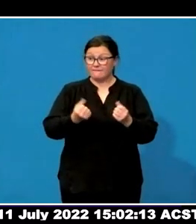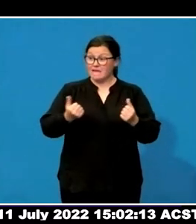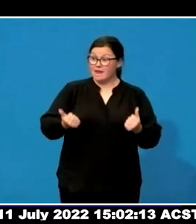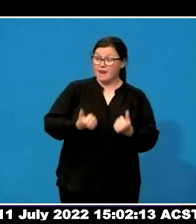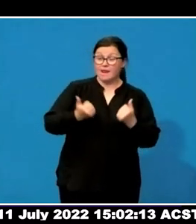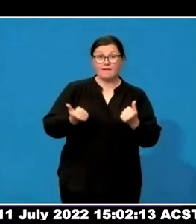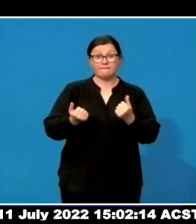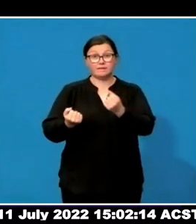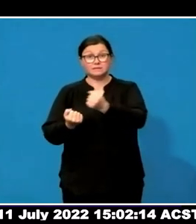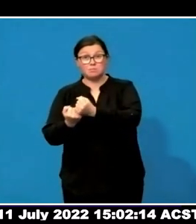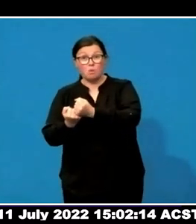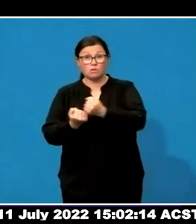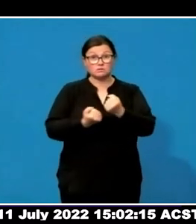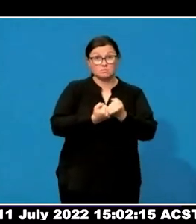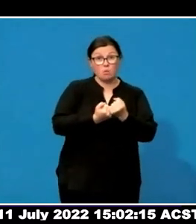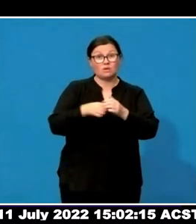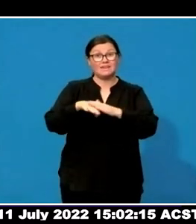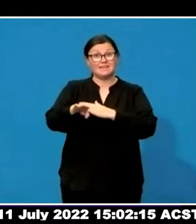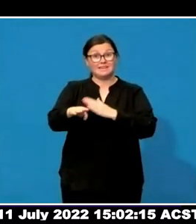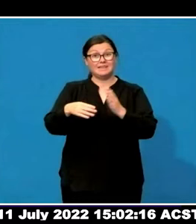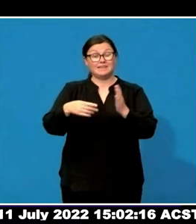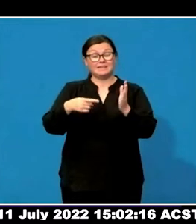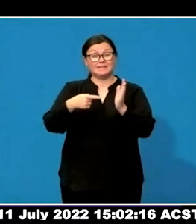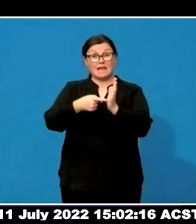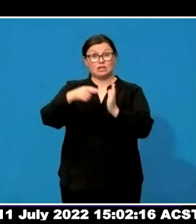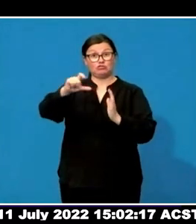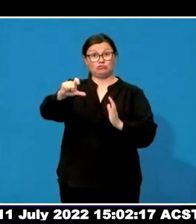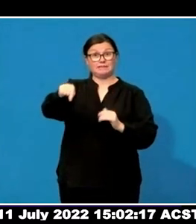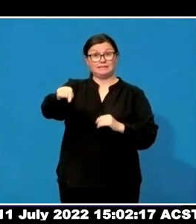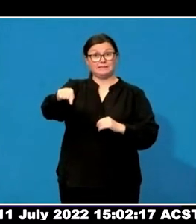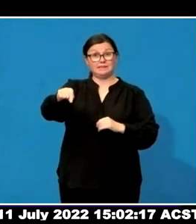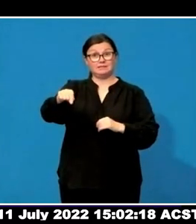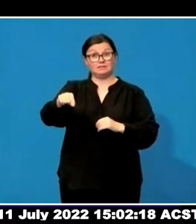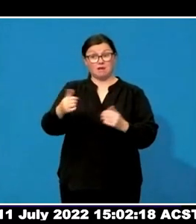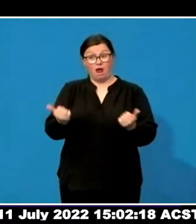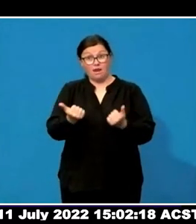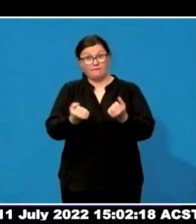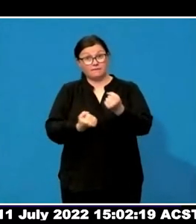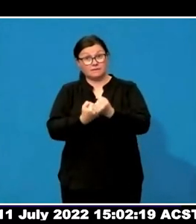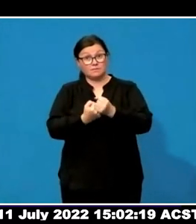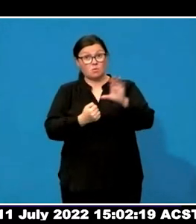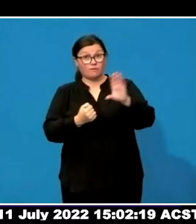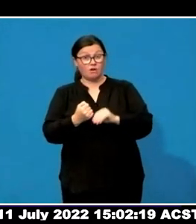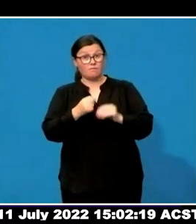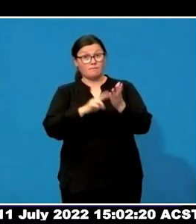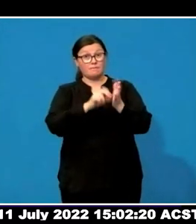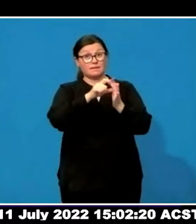in Tennant Creek through the NDIS? Yes.